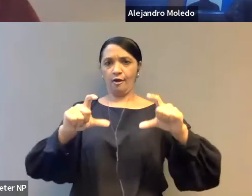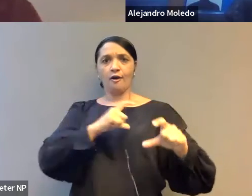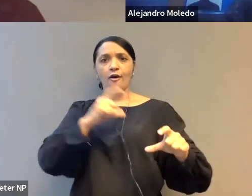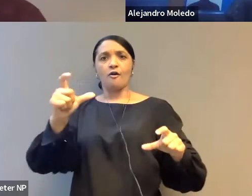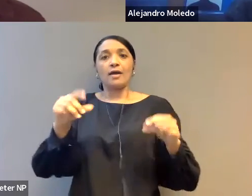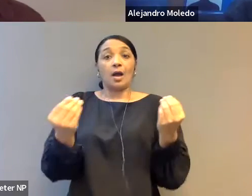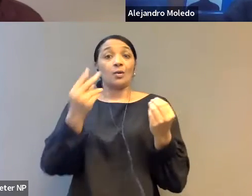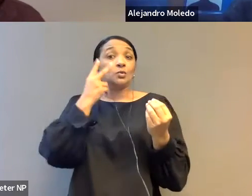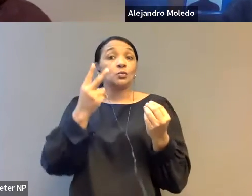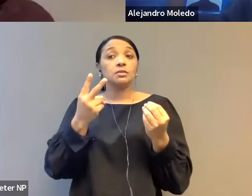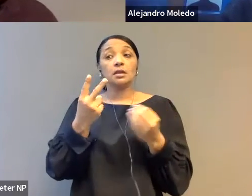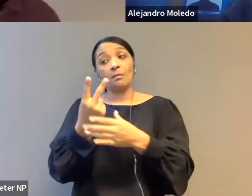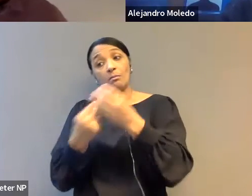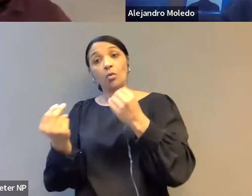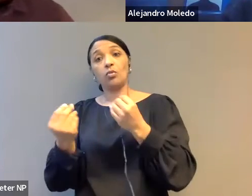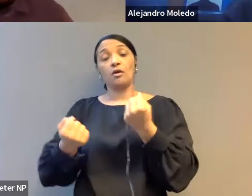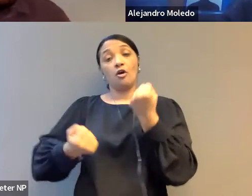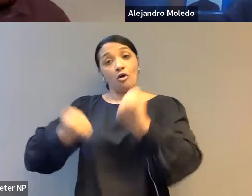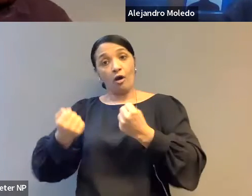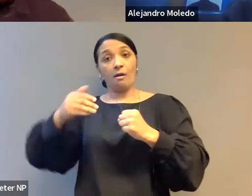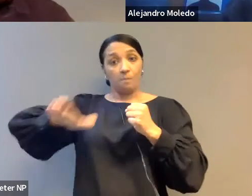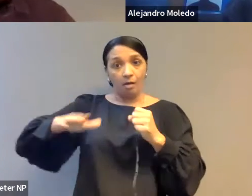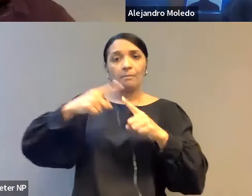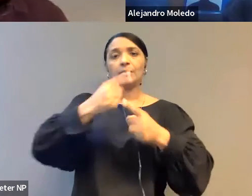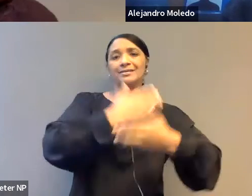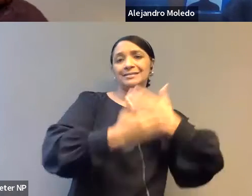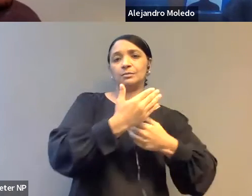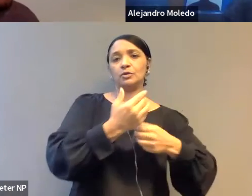for both the European Disability Card and the European Parking Card.